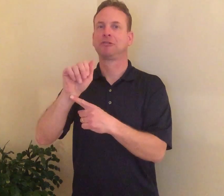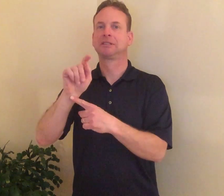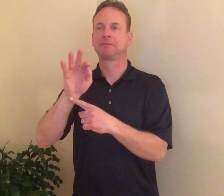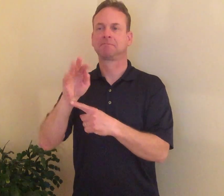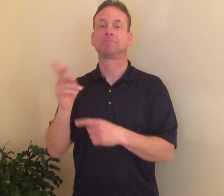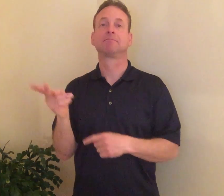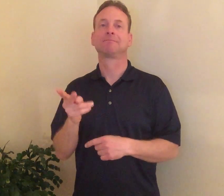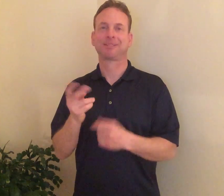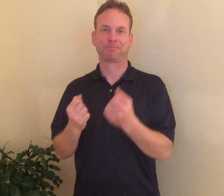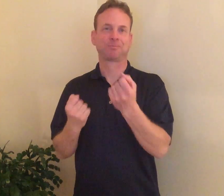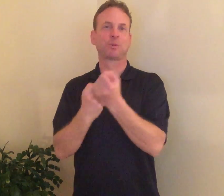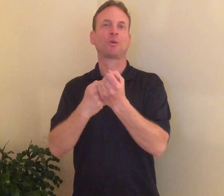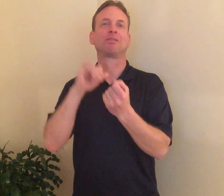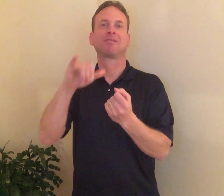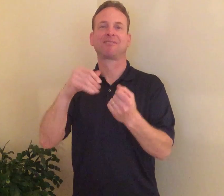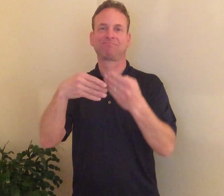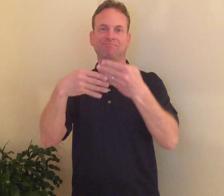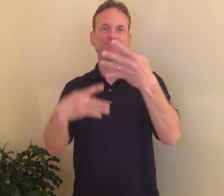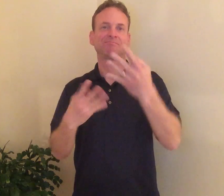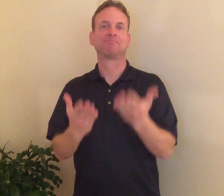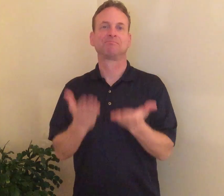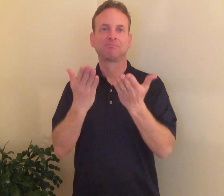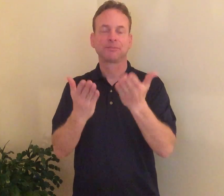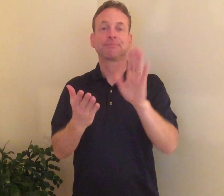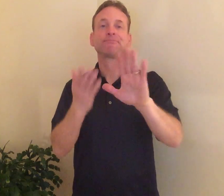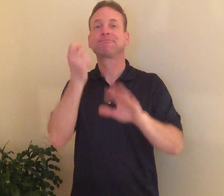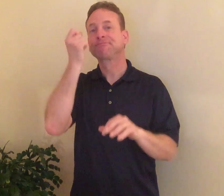support the recommendations that we have presented.